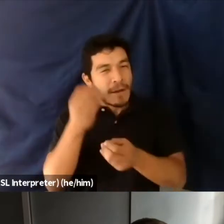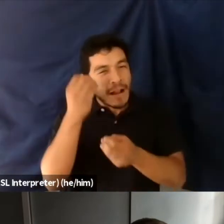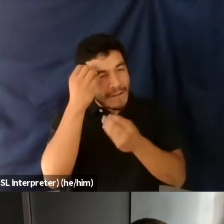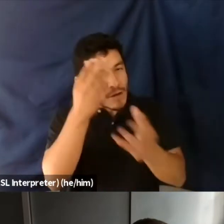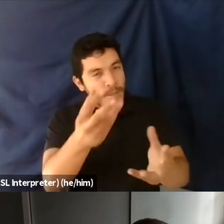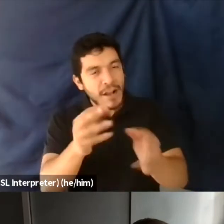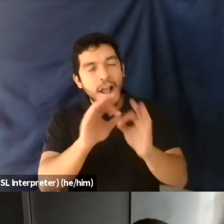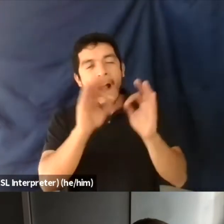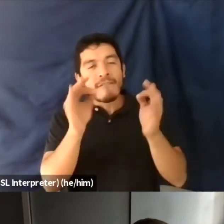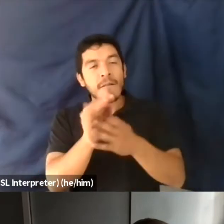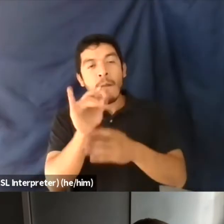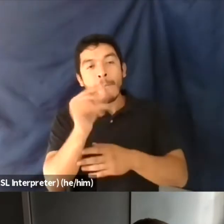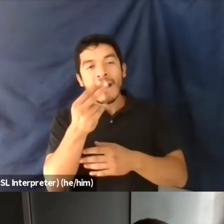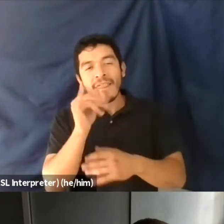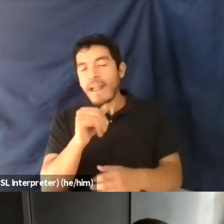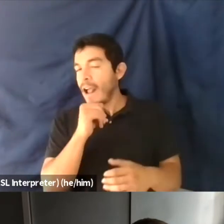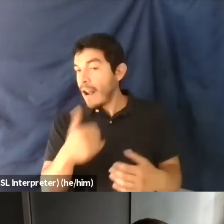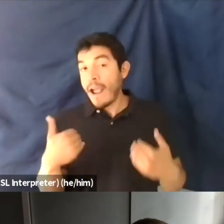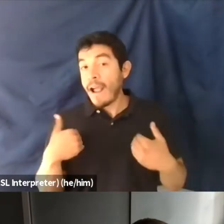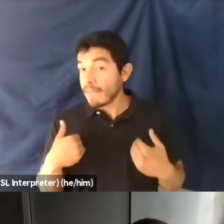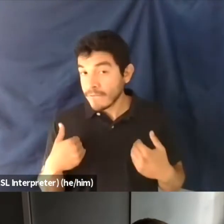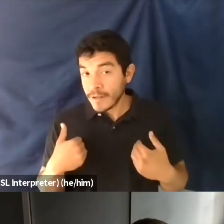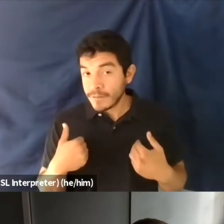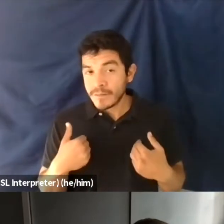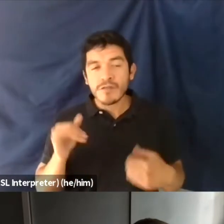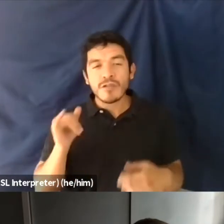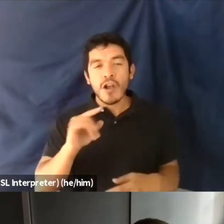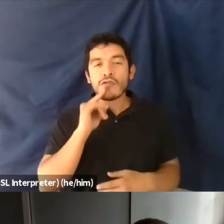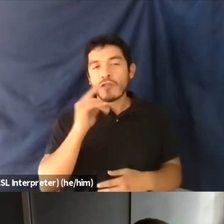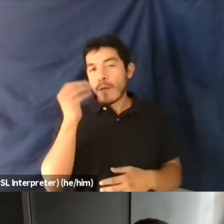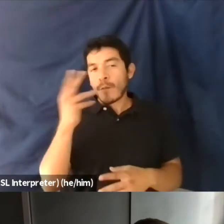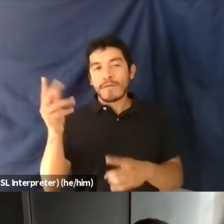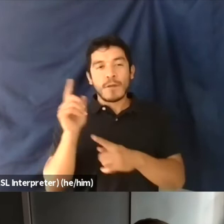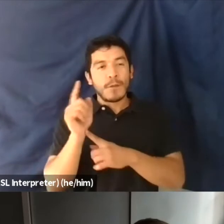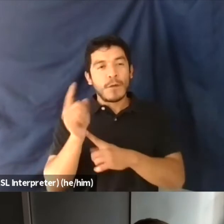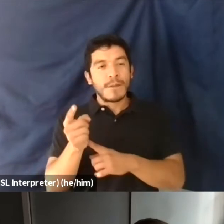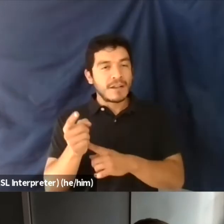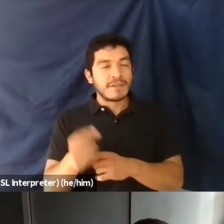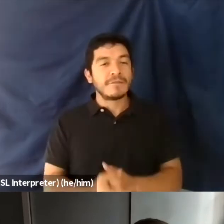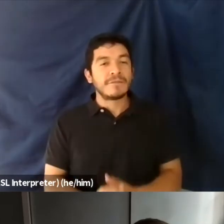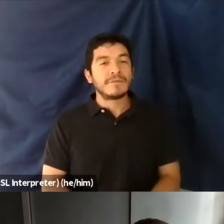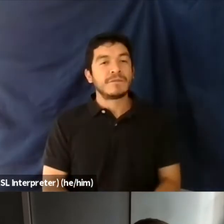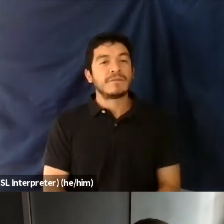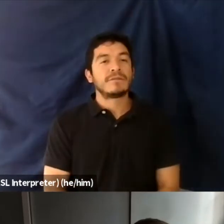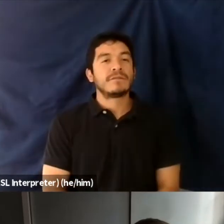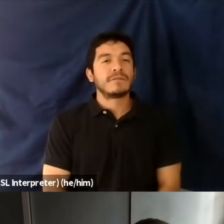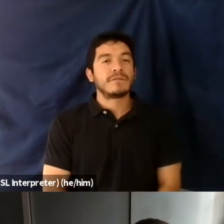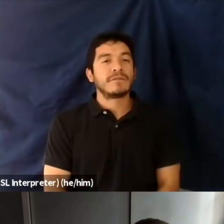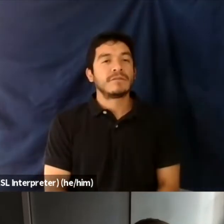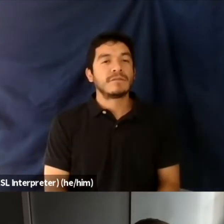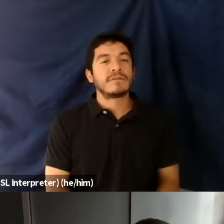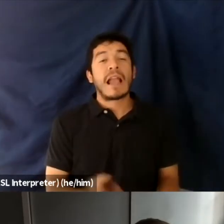that I didn't have. So that was a really beautiful moment. And I'll say time and time again, you know,